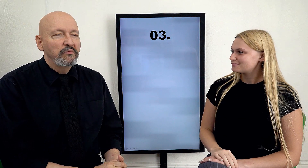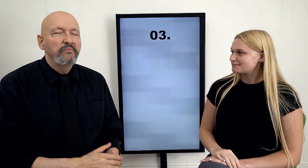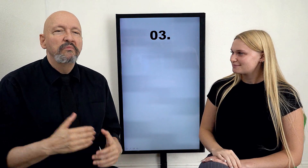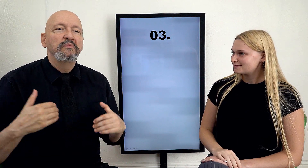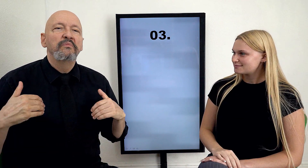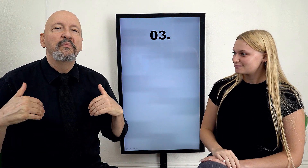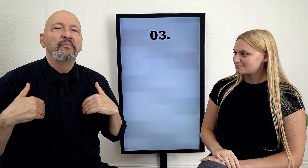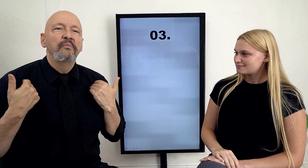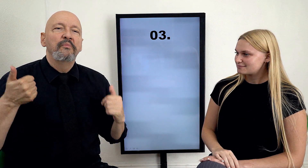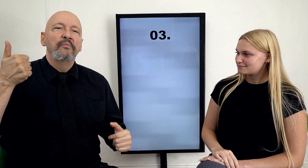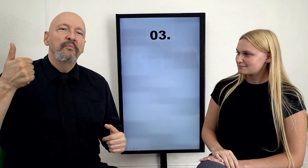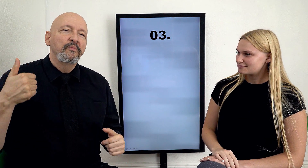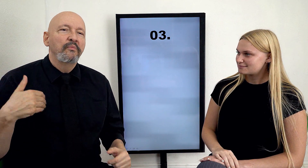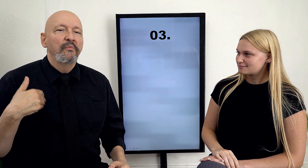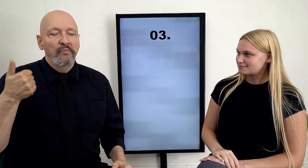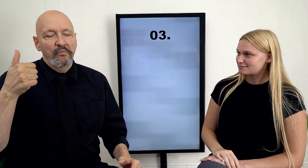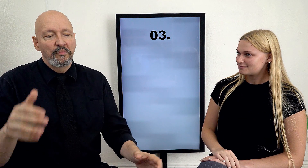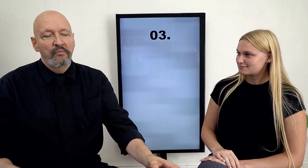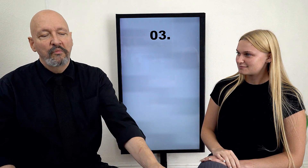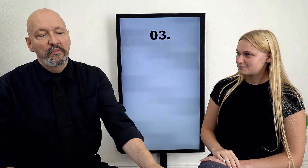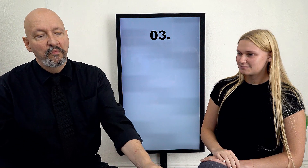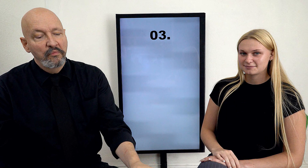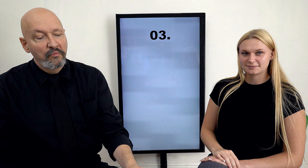You can sign younger with either both hands or just one hand.